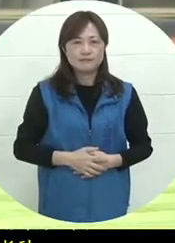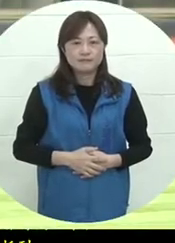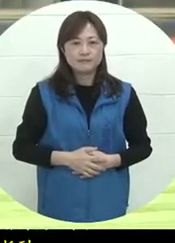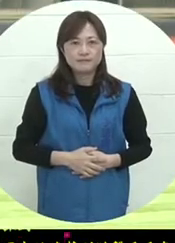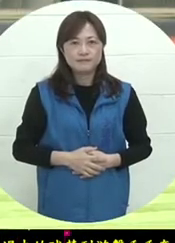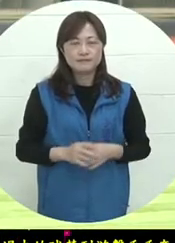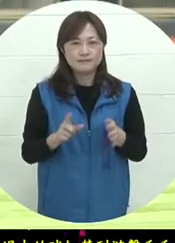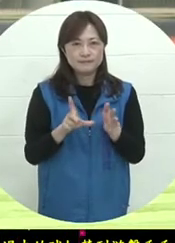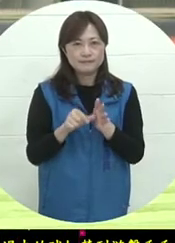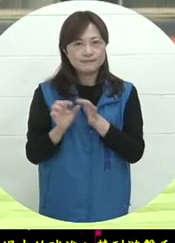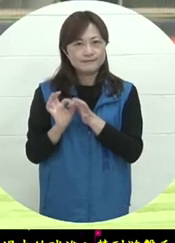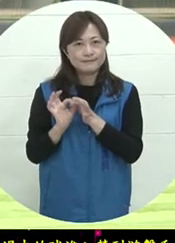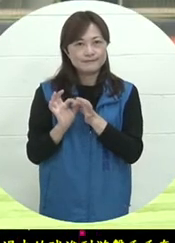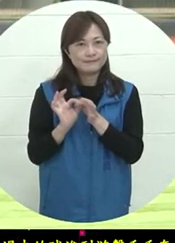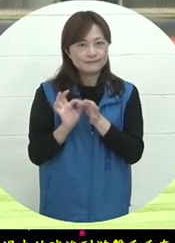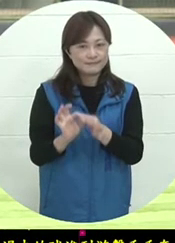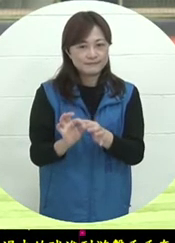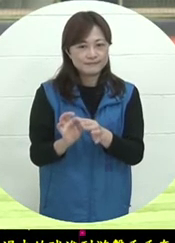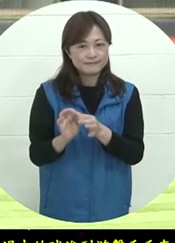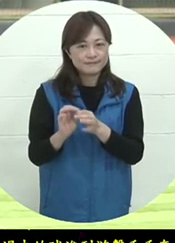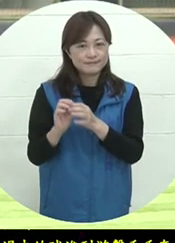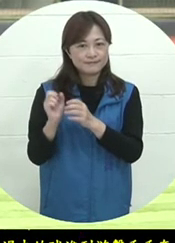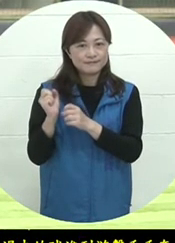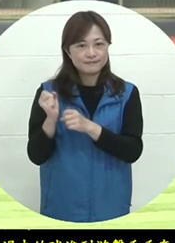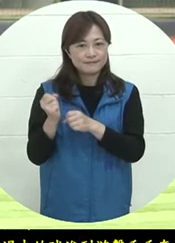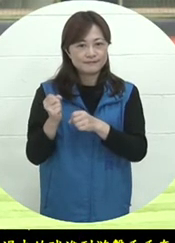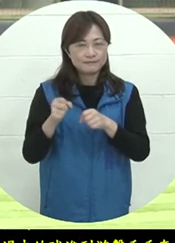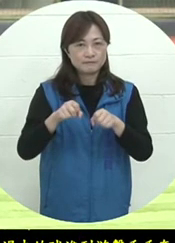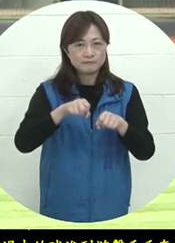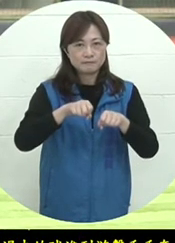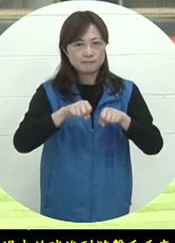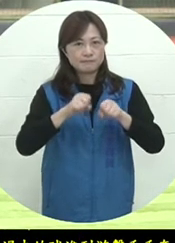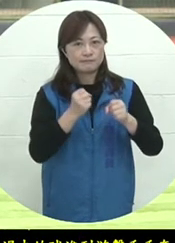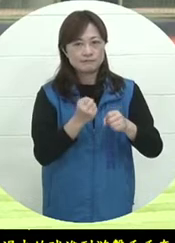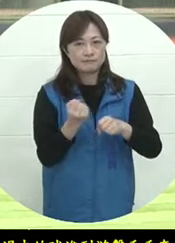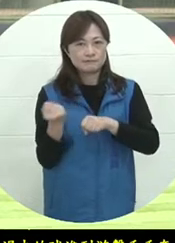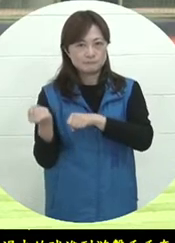is also slightly higher. The time duration is an action like pulling out the bat first